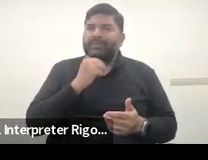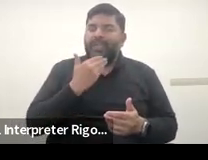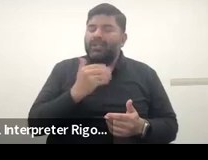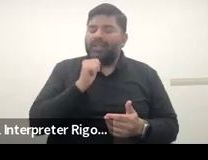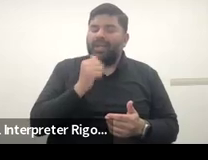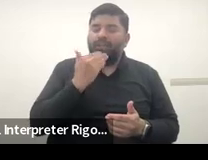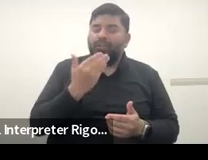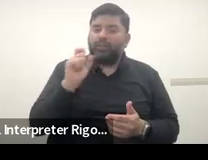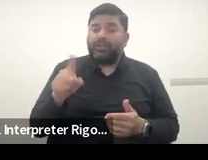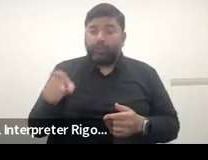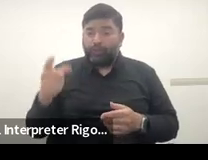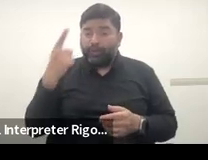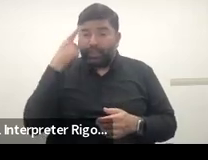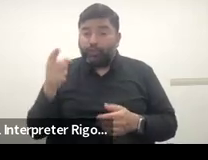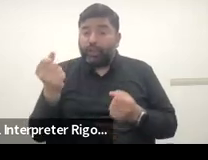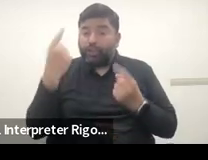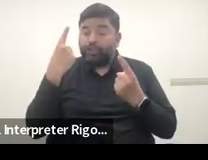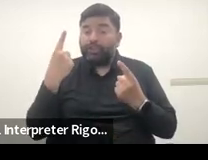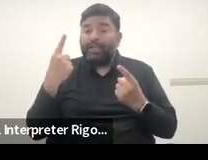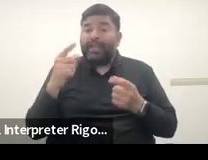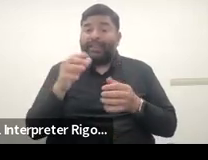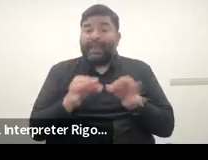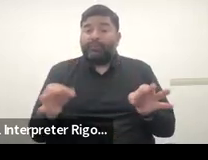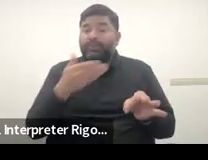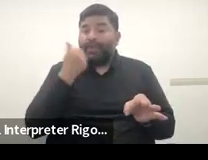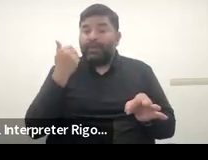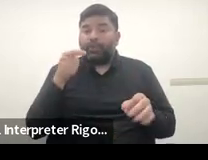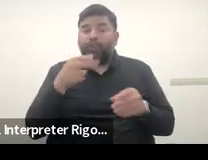language better using this orthogonal understanding of semantics and if so what like what are the